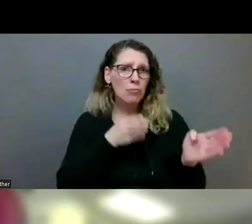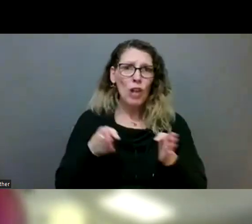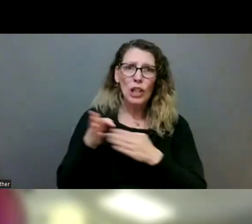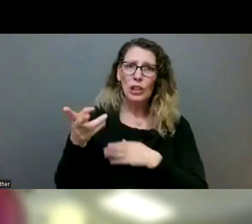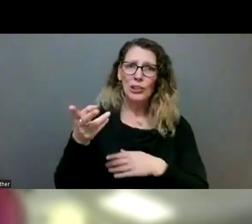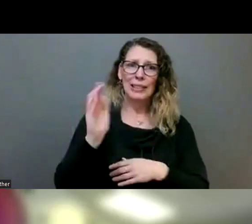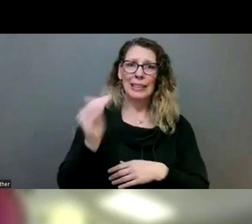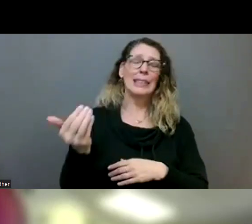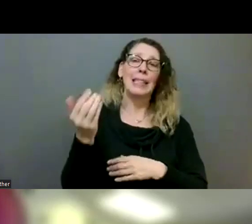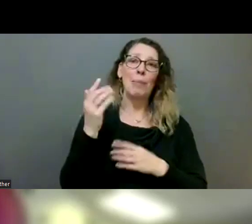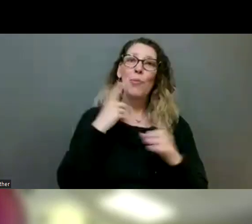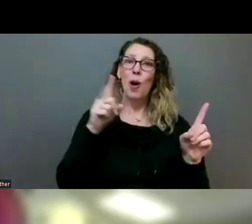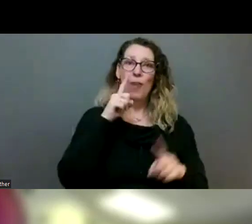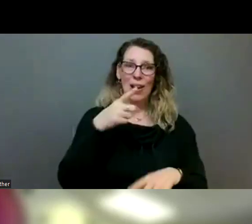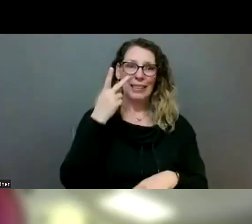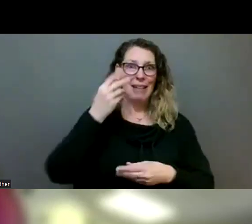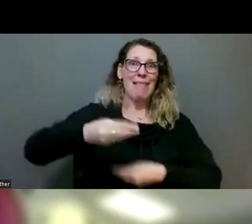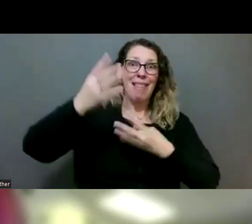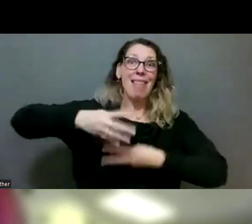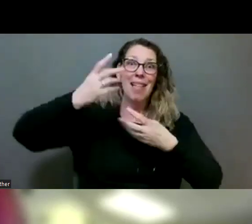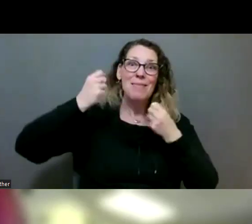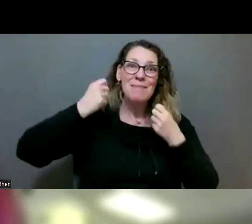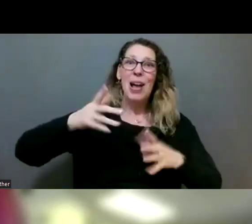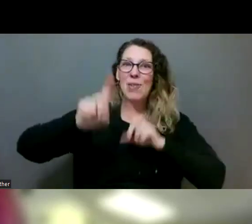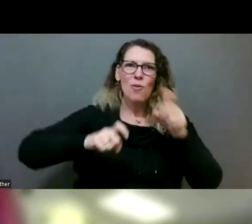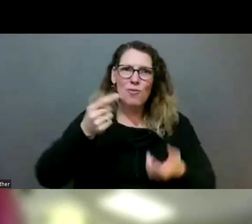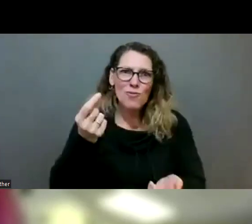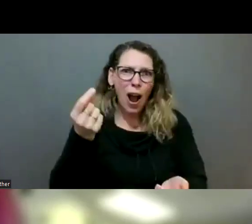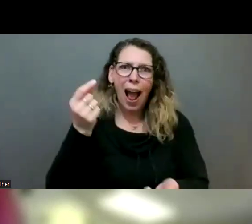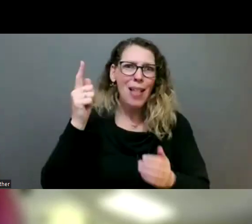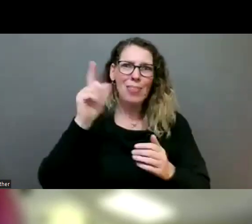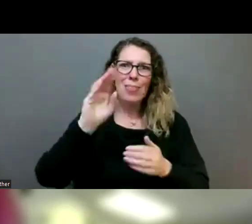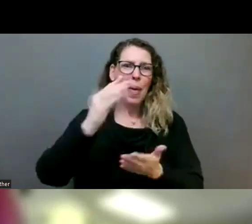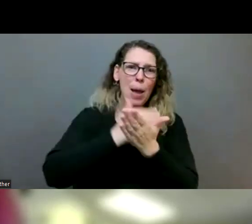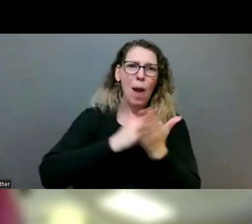lots of questions in the chat about that. Okay what's the menu of Tier 1 strategies?